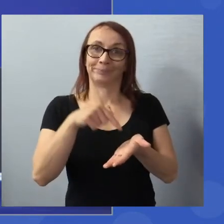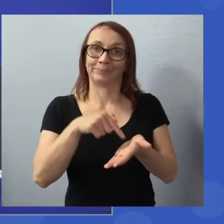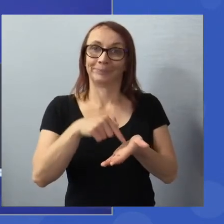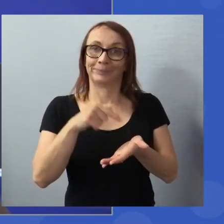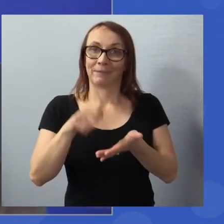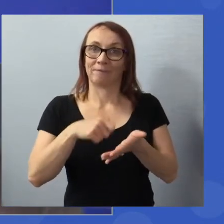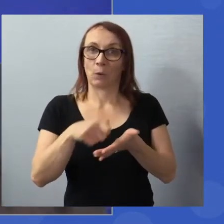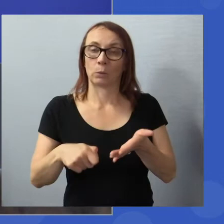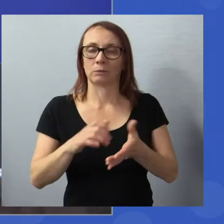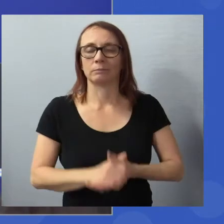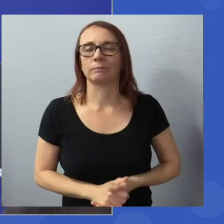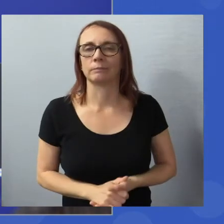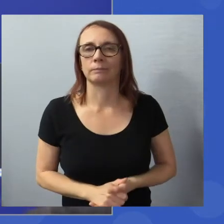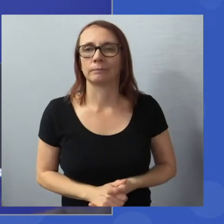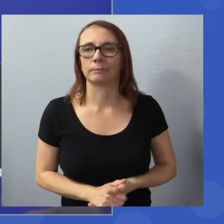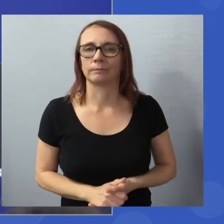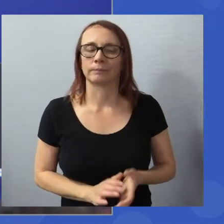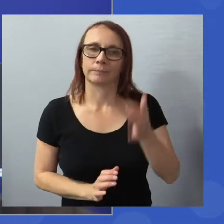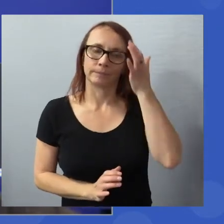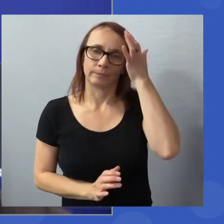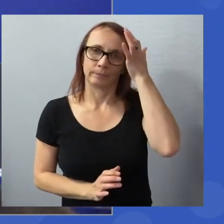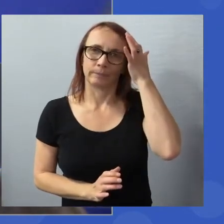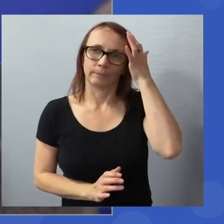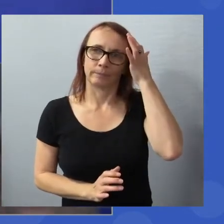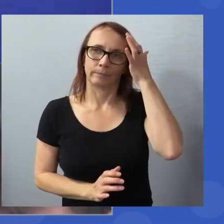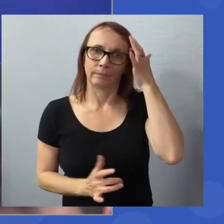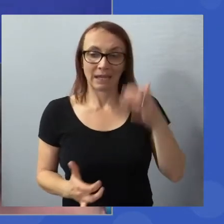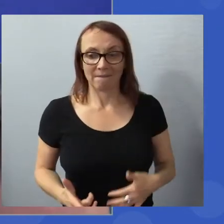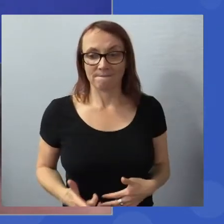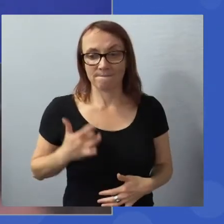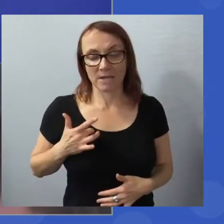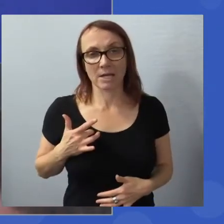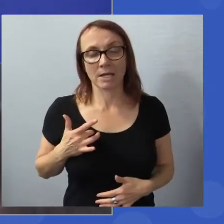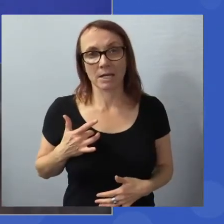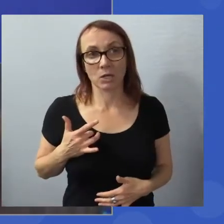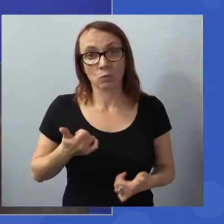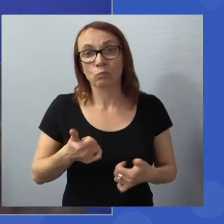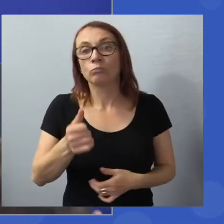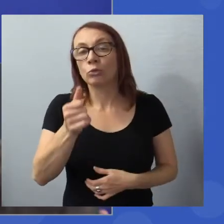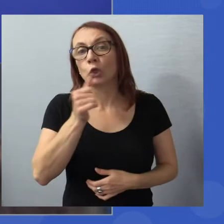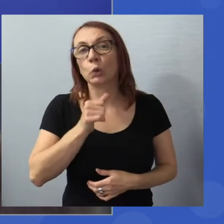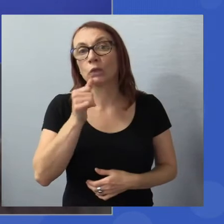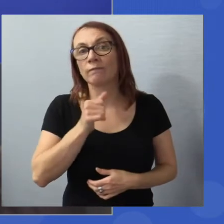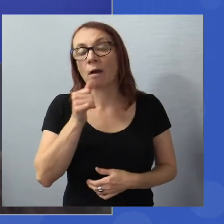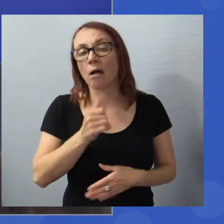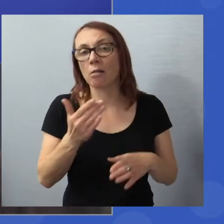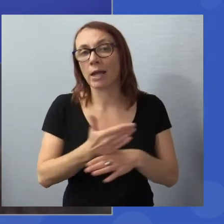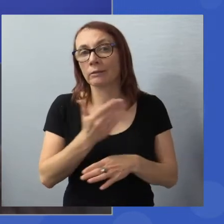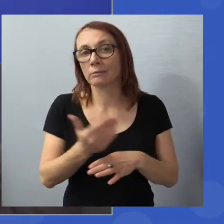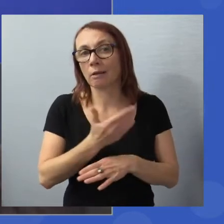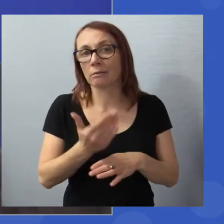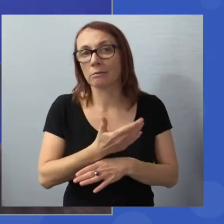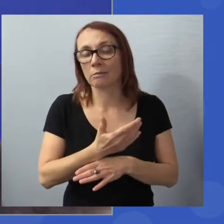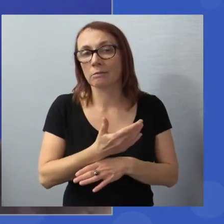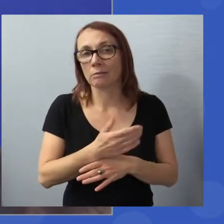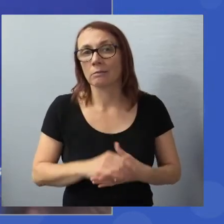middle of the tables sorry and we felt it would be a useful exercise to reflect